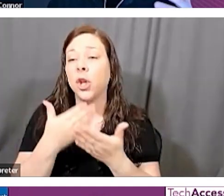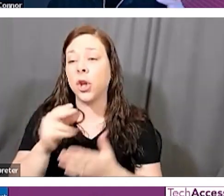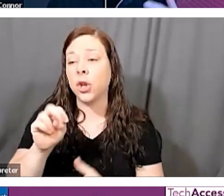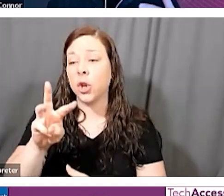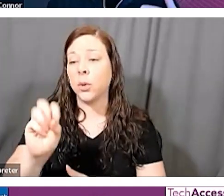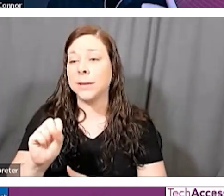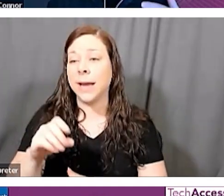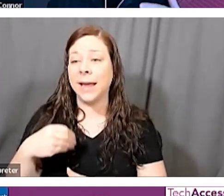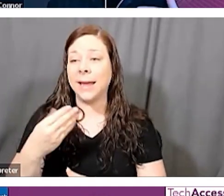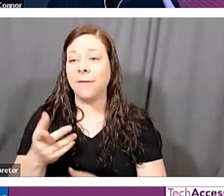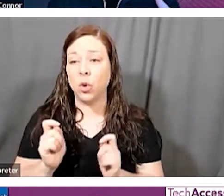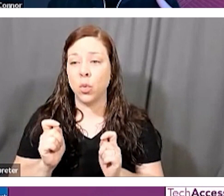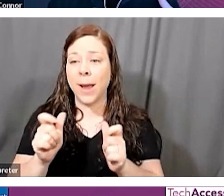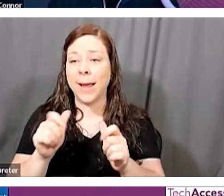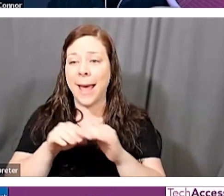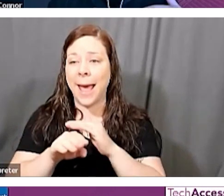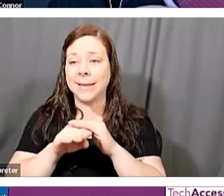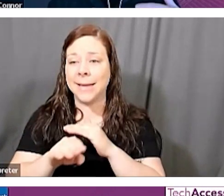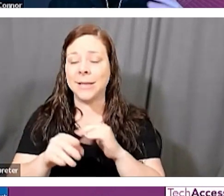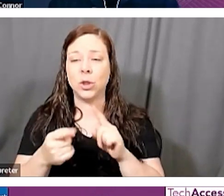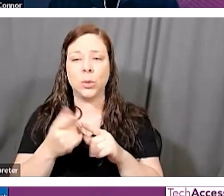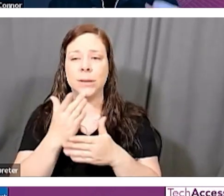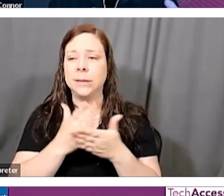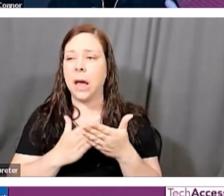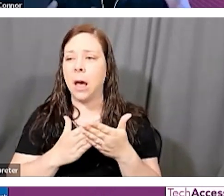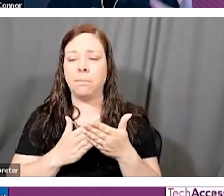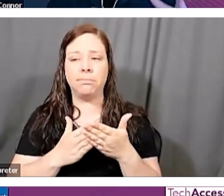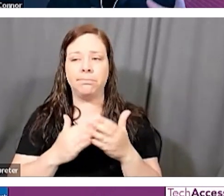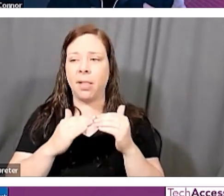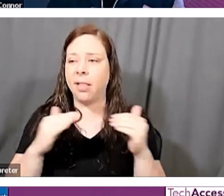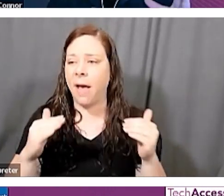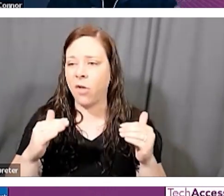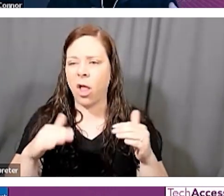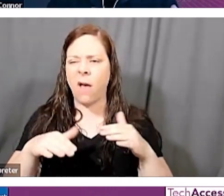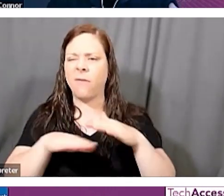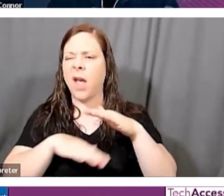that quick access to some level of fundamental understanding of the topic.